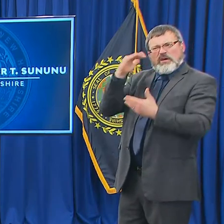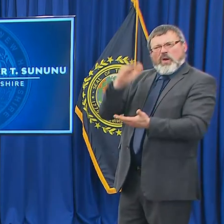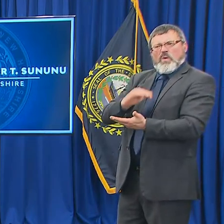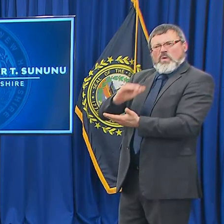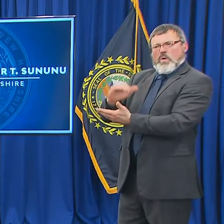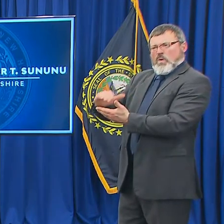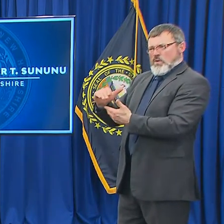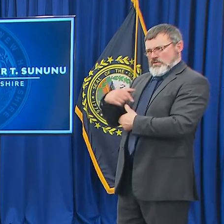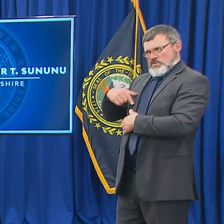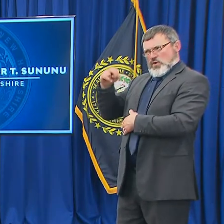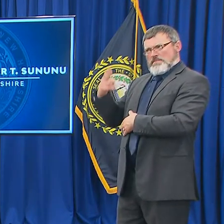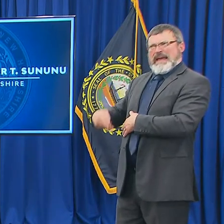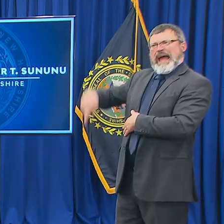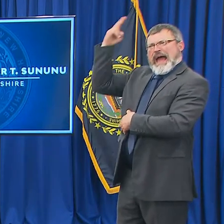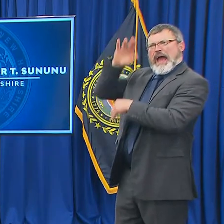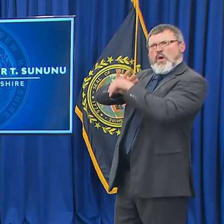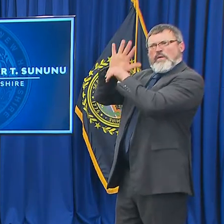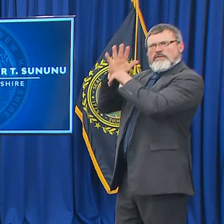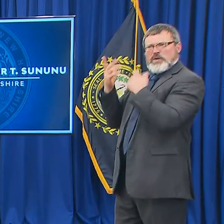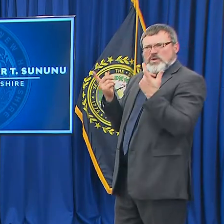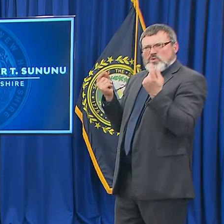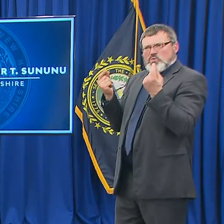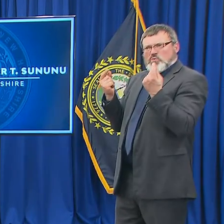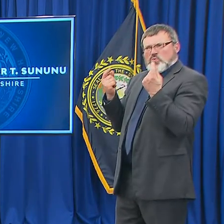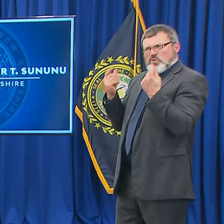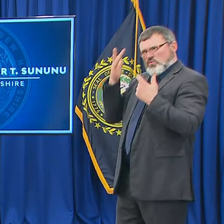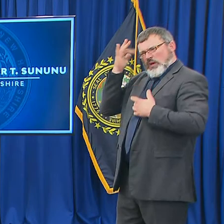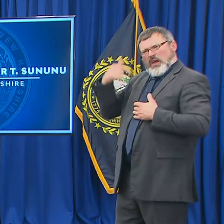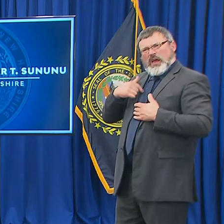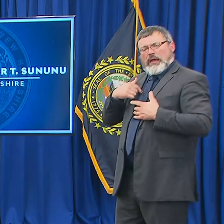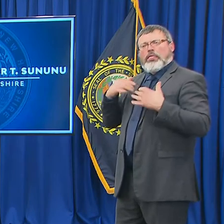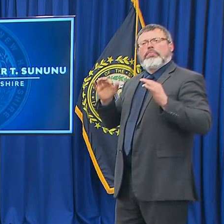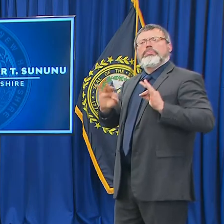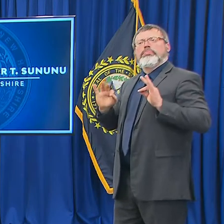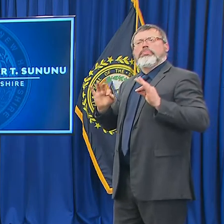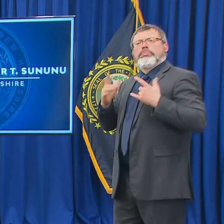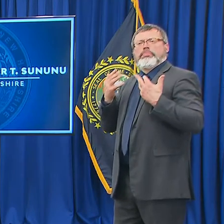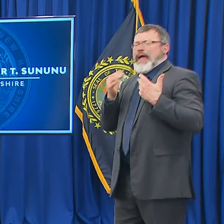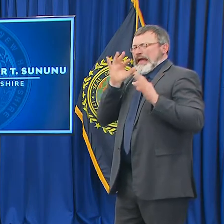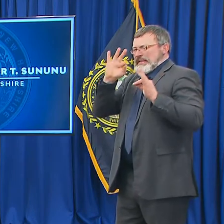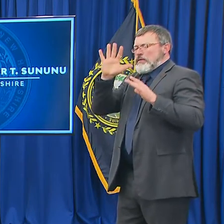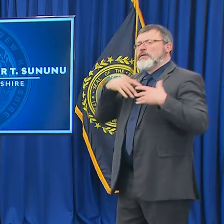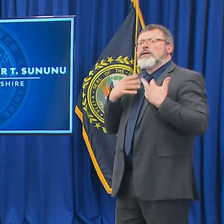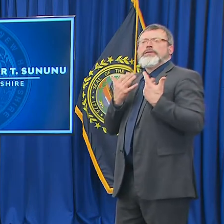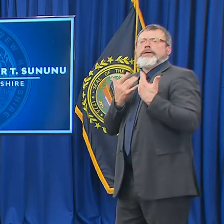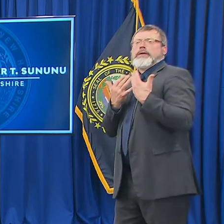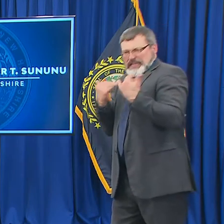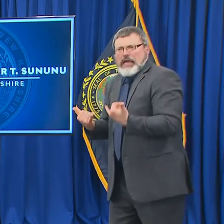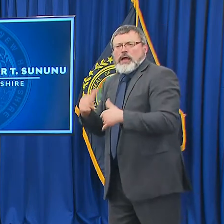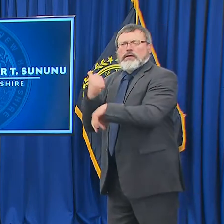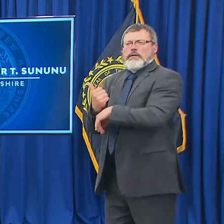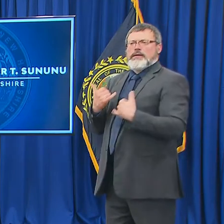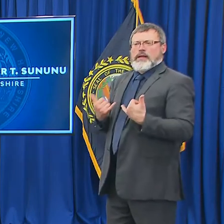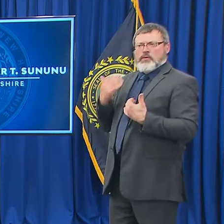Again not by the metrics schools don't ness they have to shut down. But you get people reacting because they get a couple of discovered. They shut down the schools.